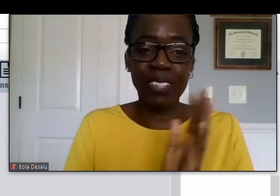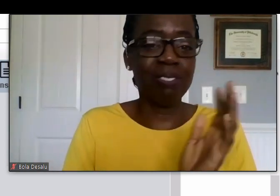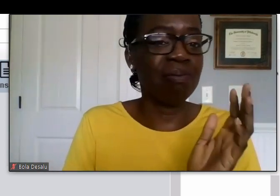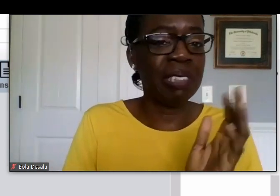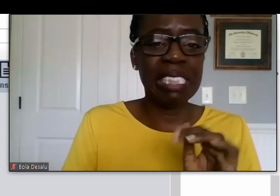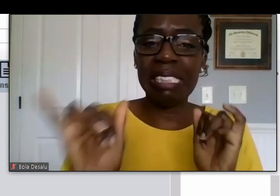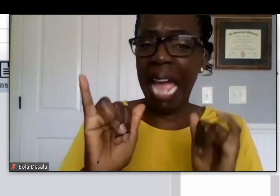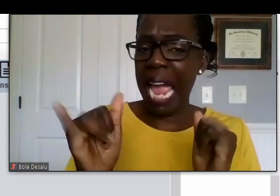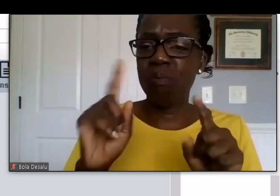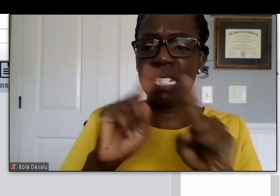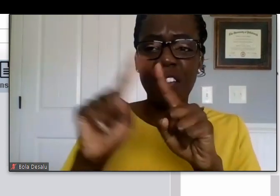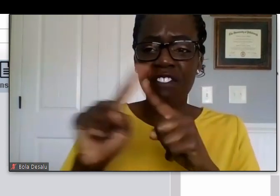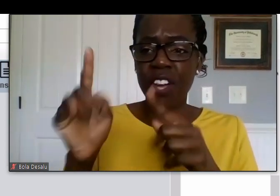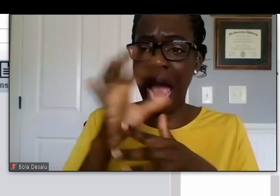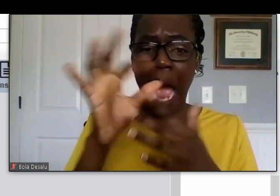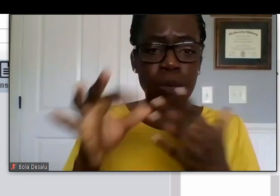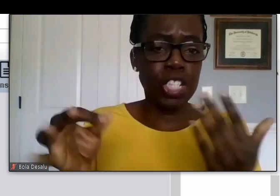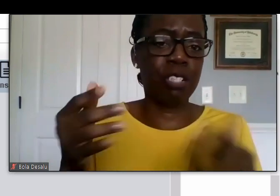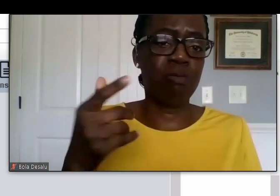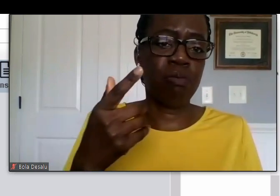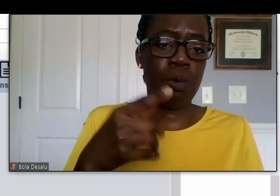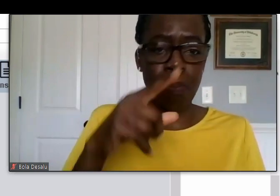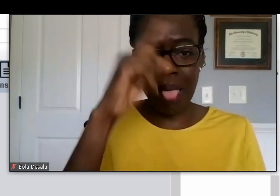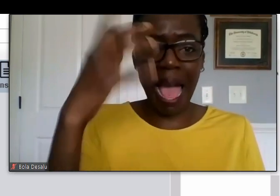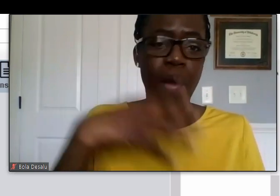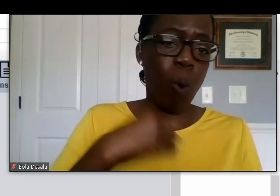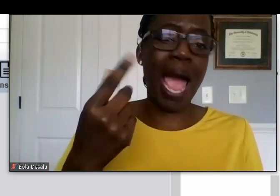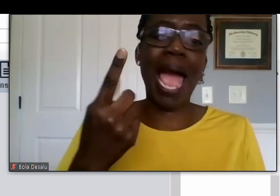And then the background-color, you have the same